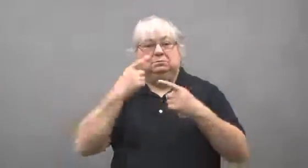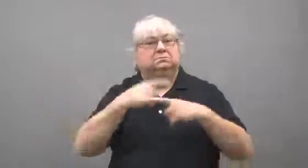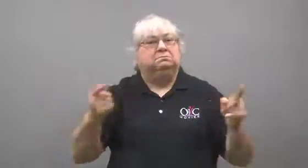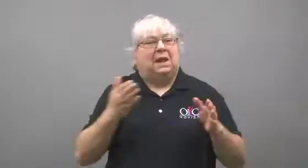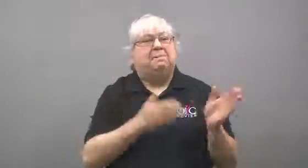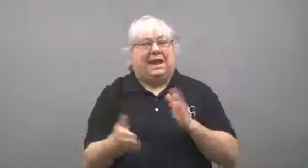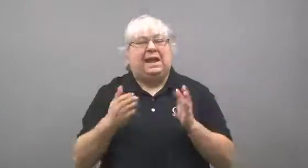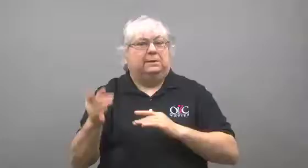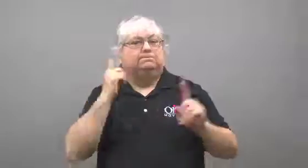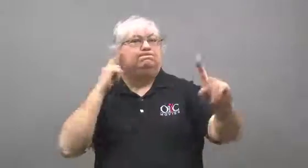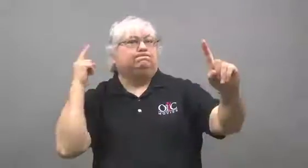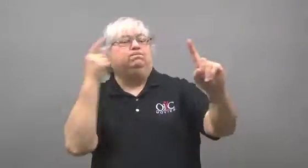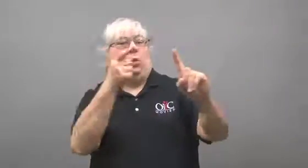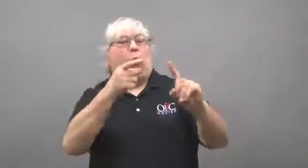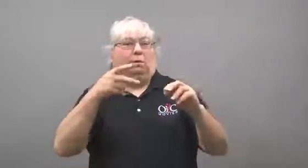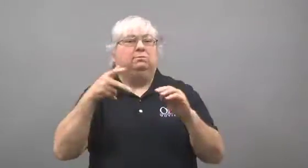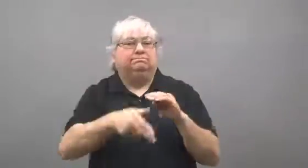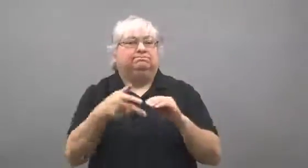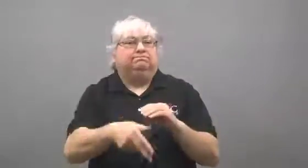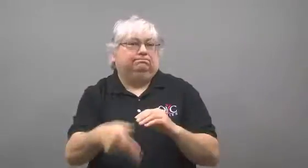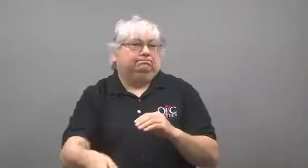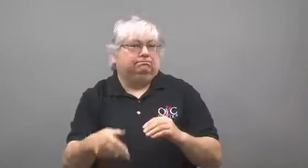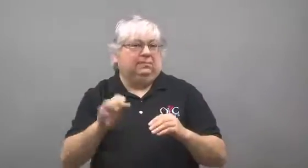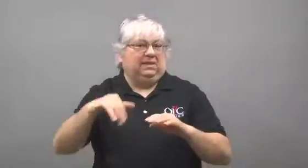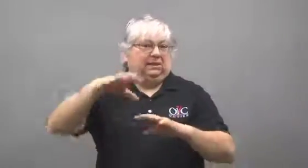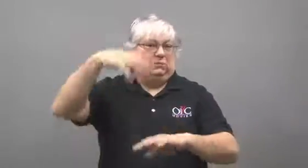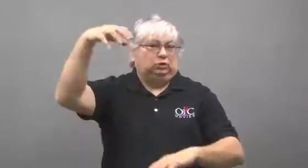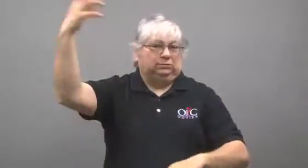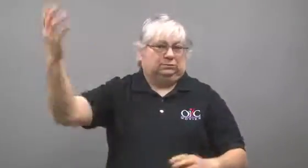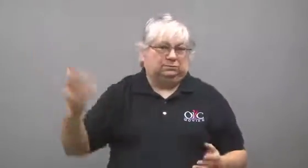have announced plans and goals to reduce emissions.